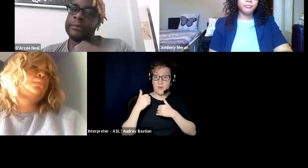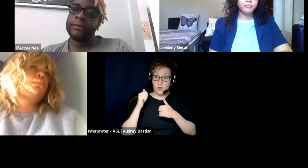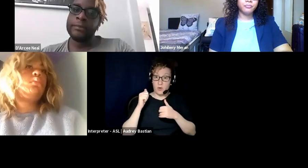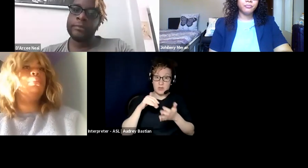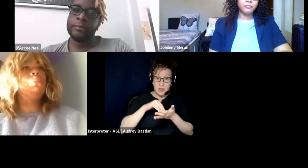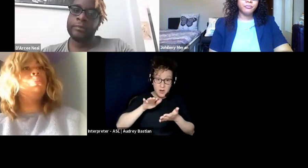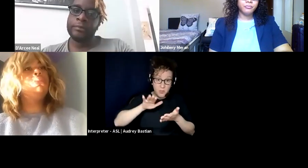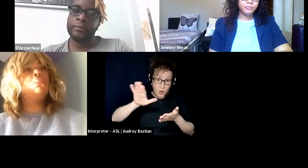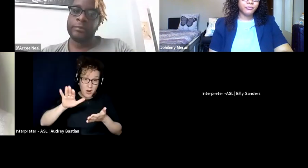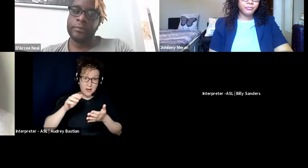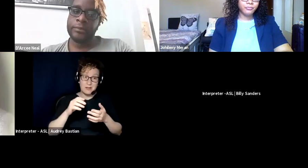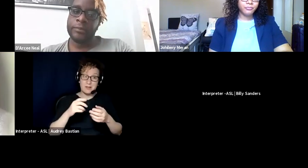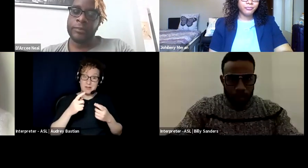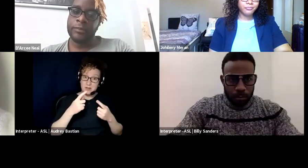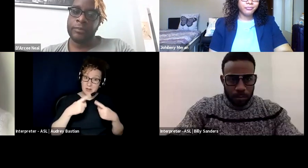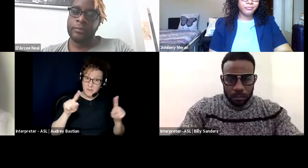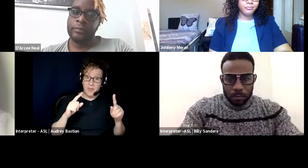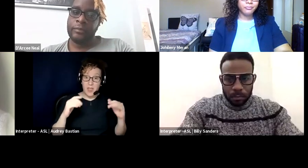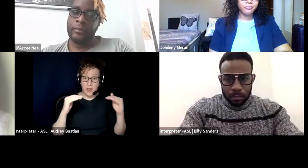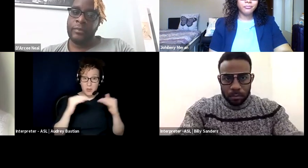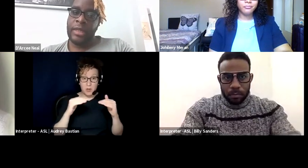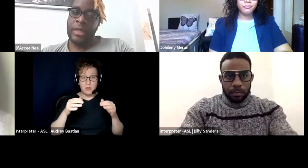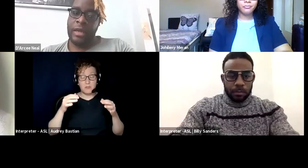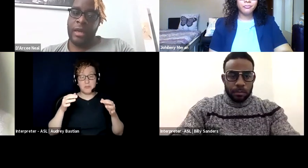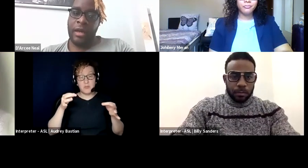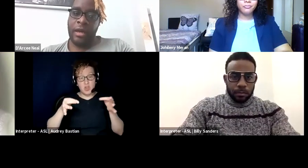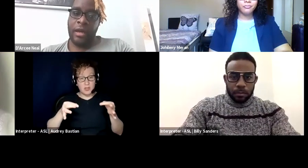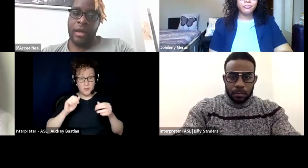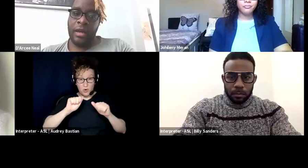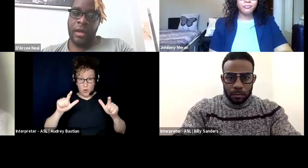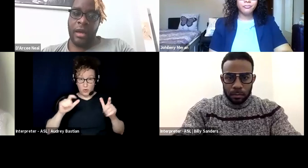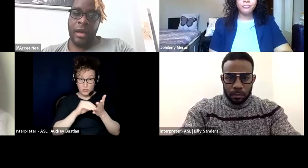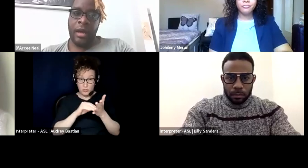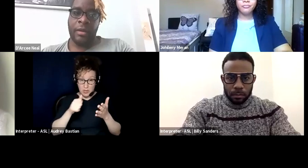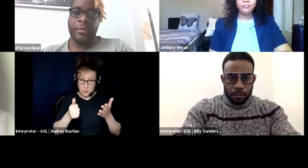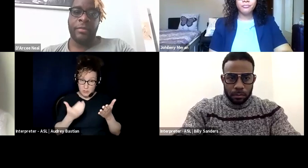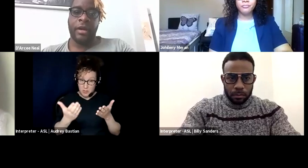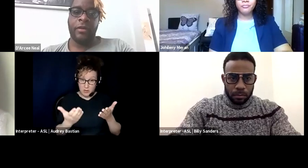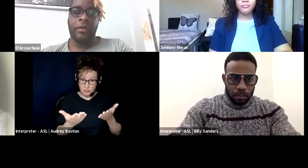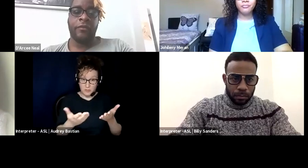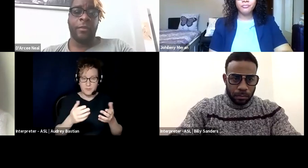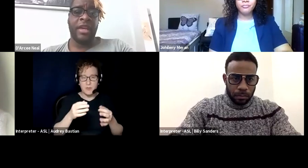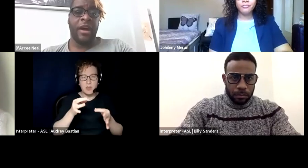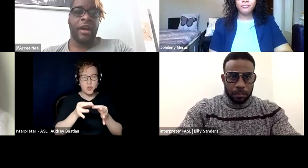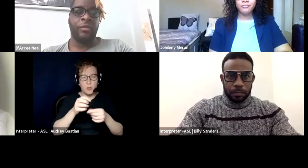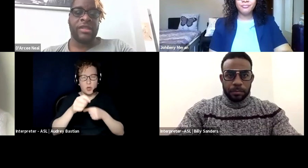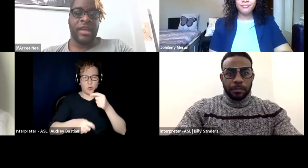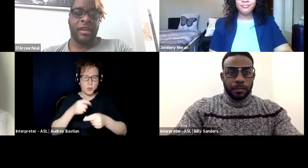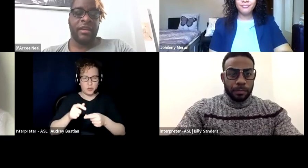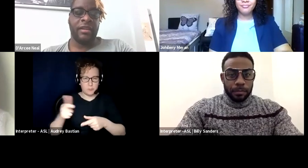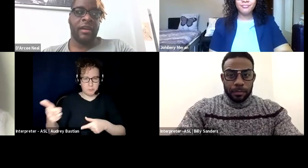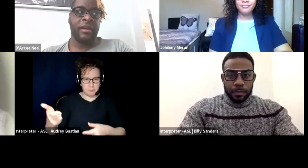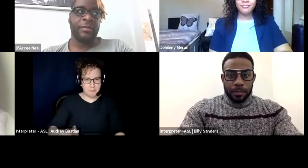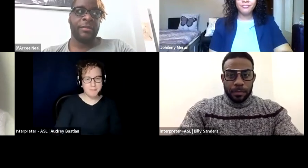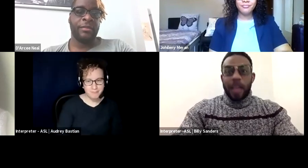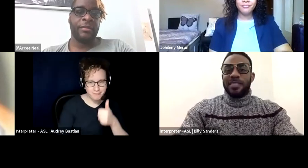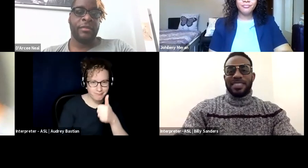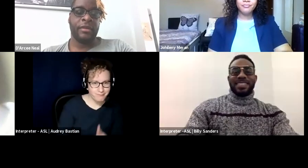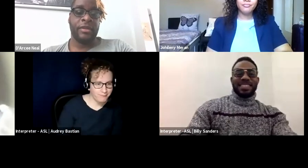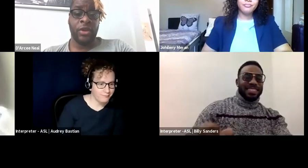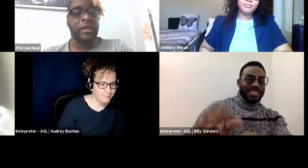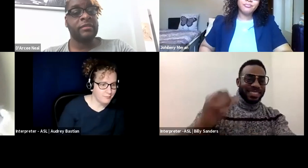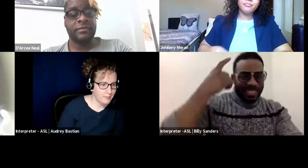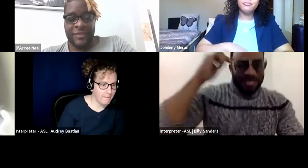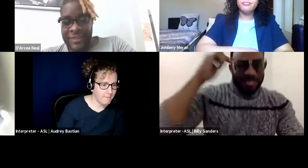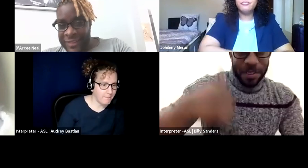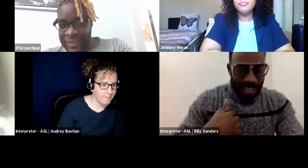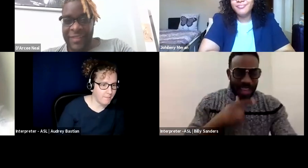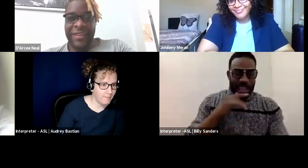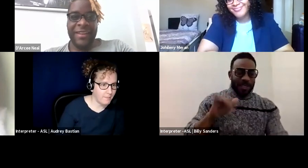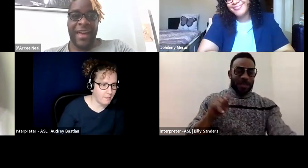equitable, and just for all students. D ARCEE NEAL: For me, I would do it, hands